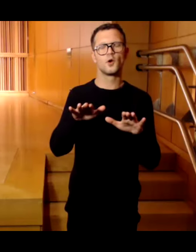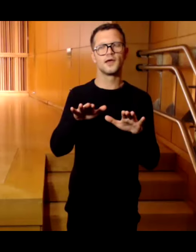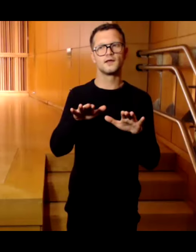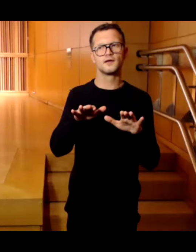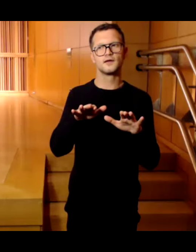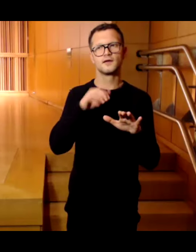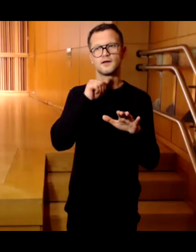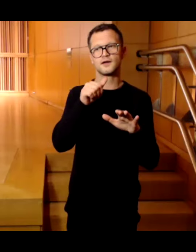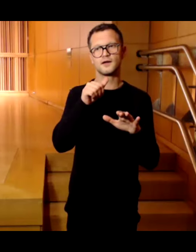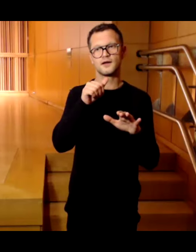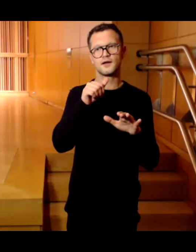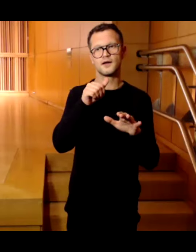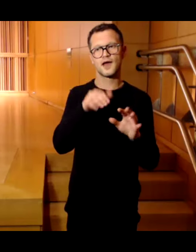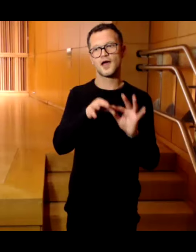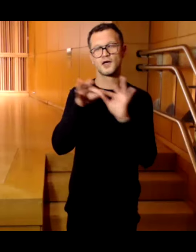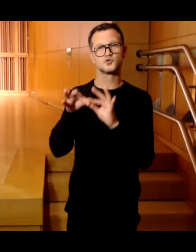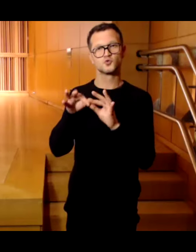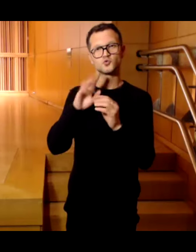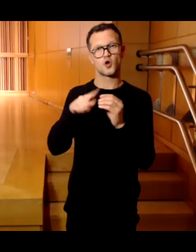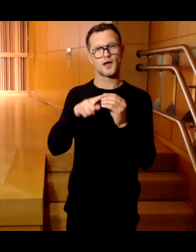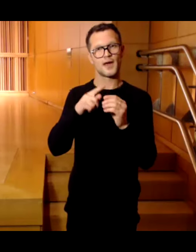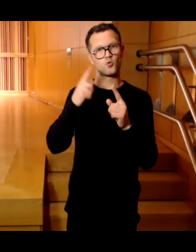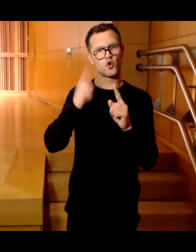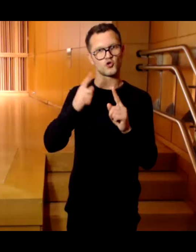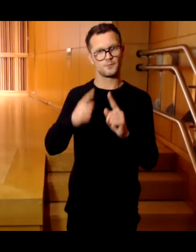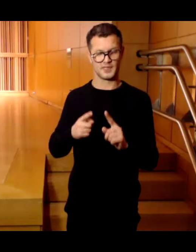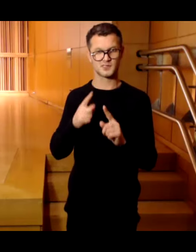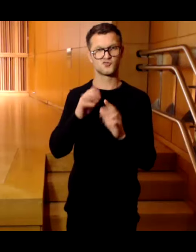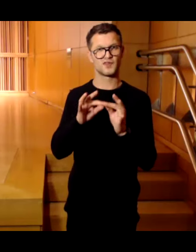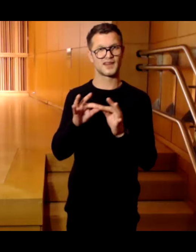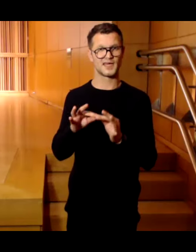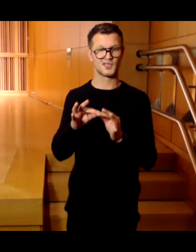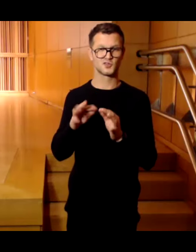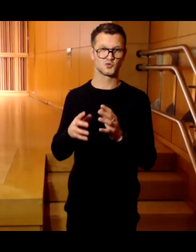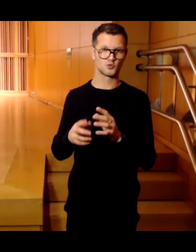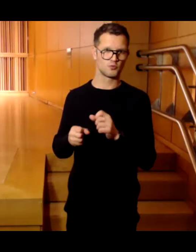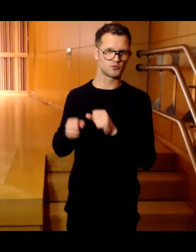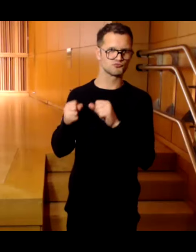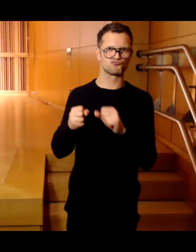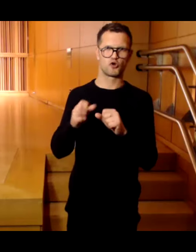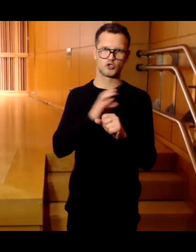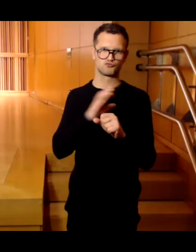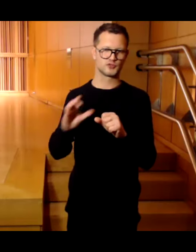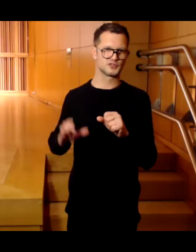If deeply necessary arguments about the profound Christian bias that underwrite so much in our culture.